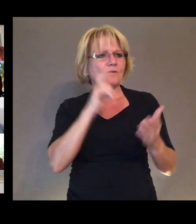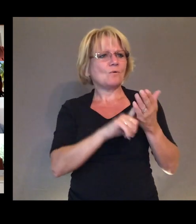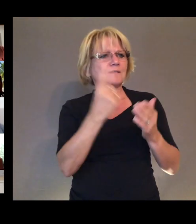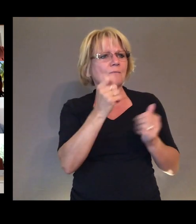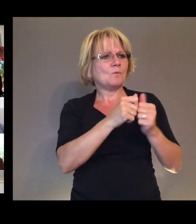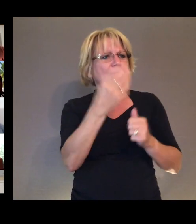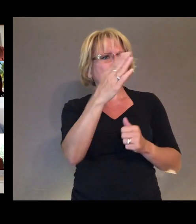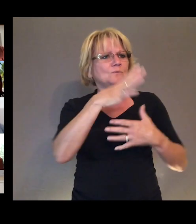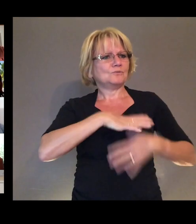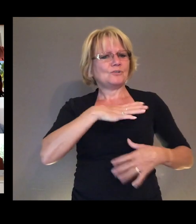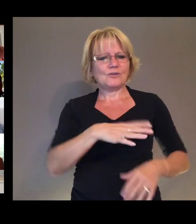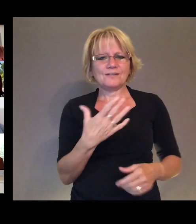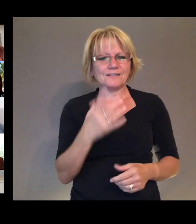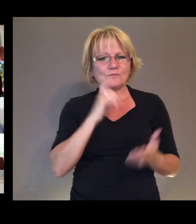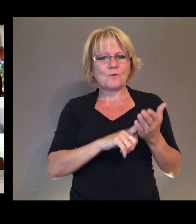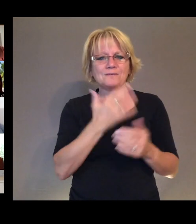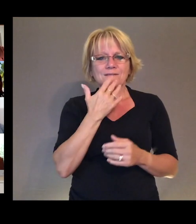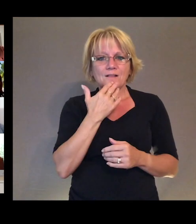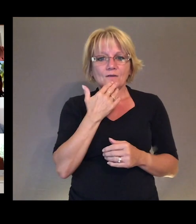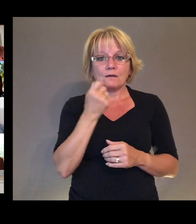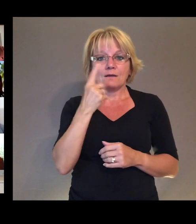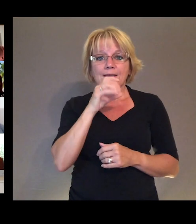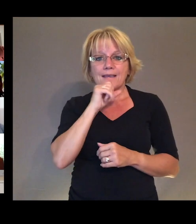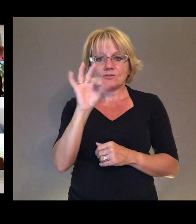After the age of nine children have a tendency to,